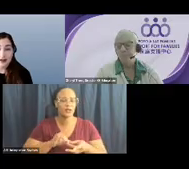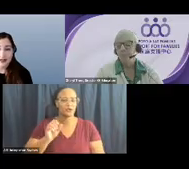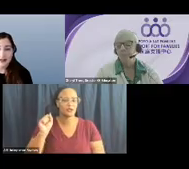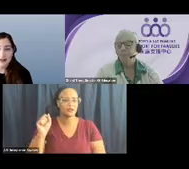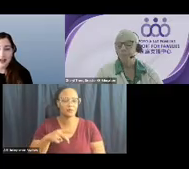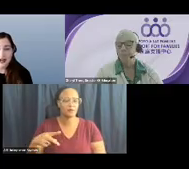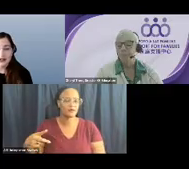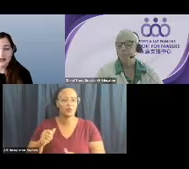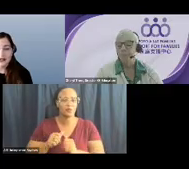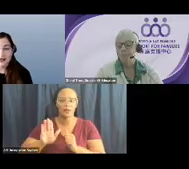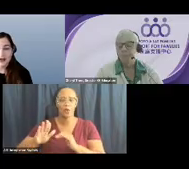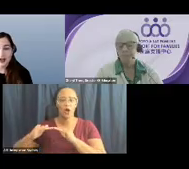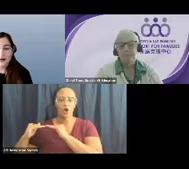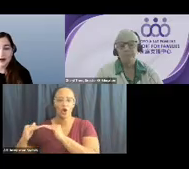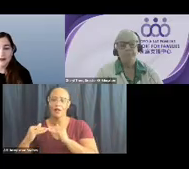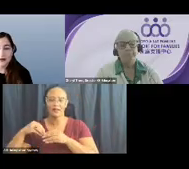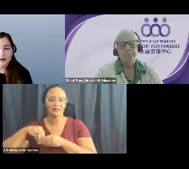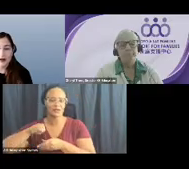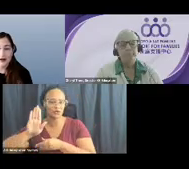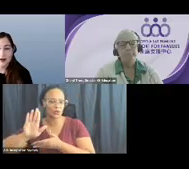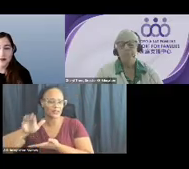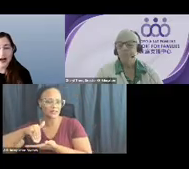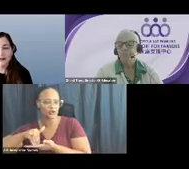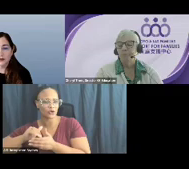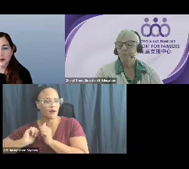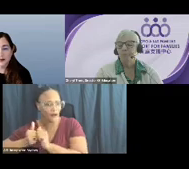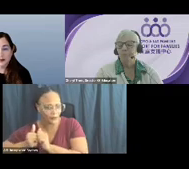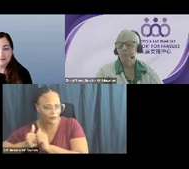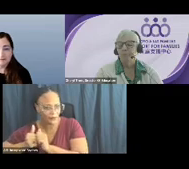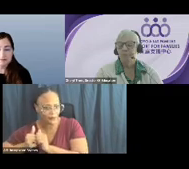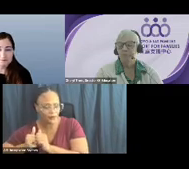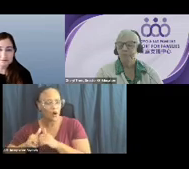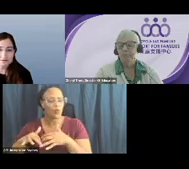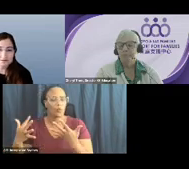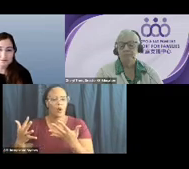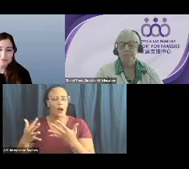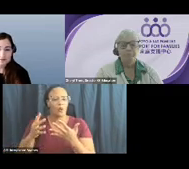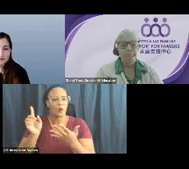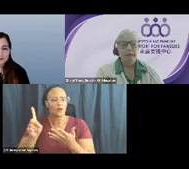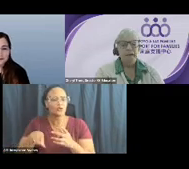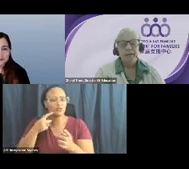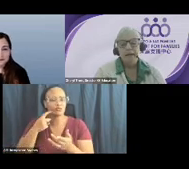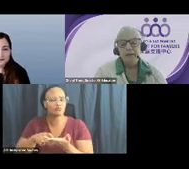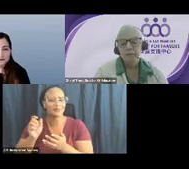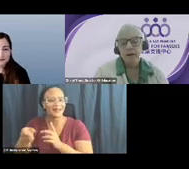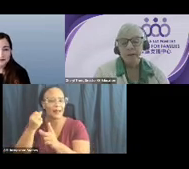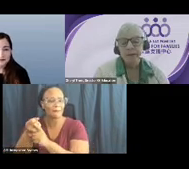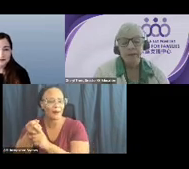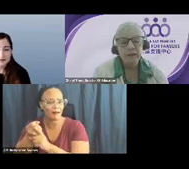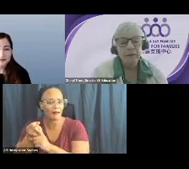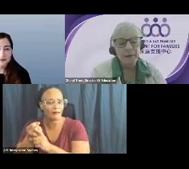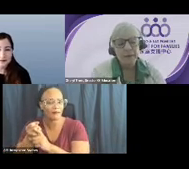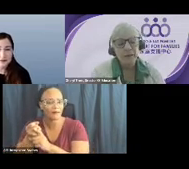with colleagues at your center? And what have you found impactful about it? Thank you, Robin. Um,